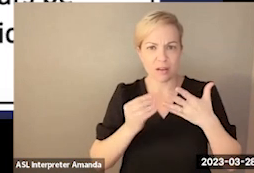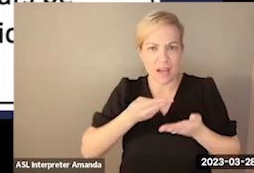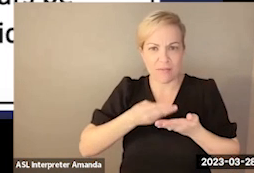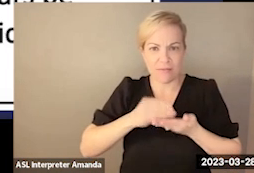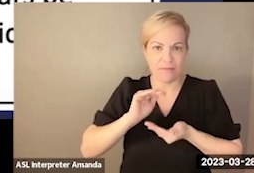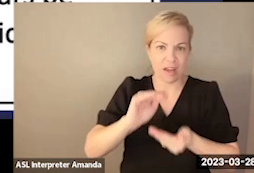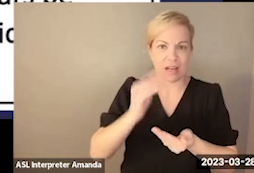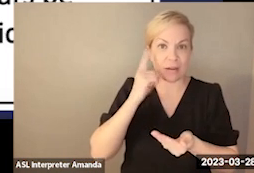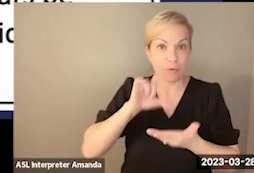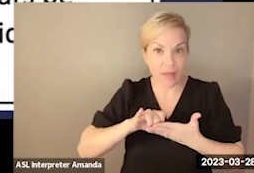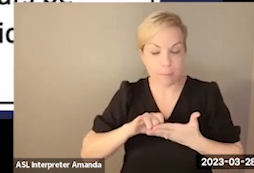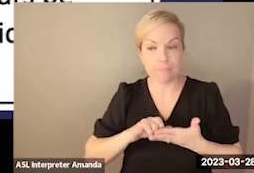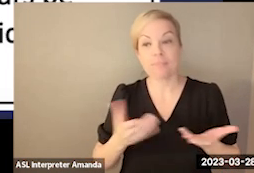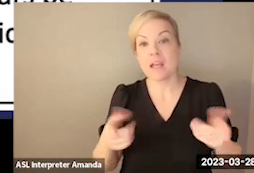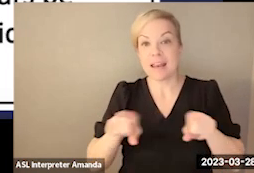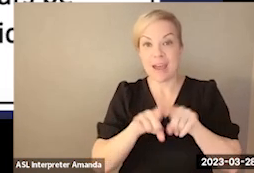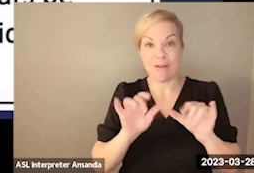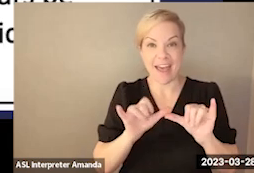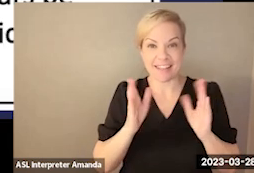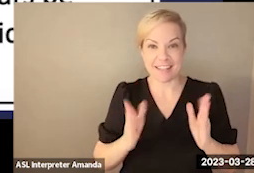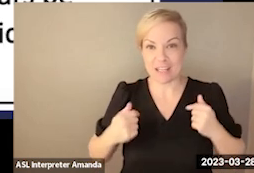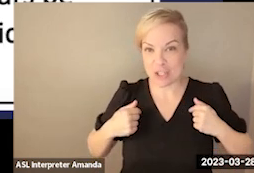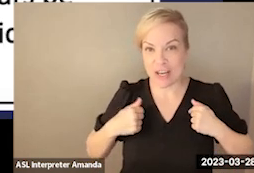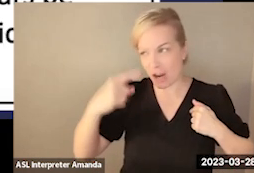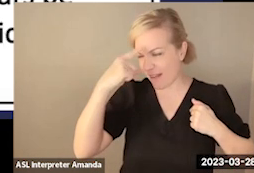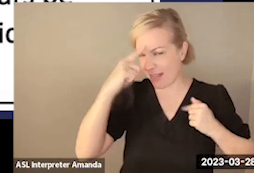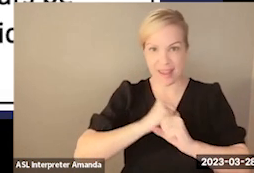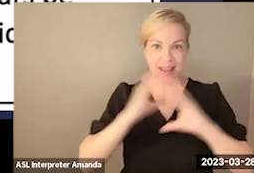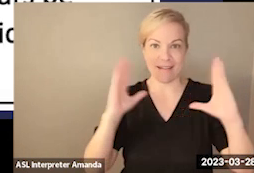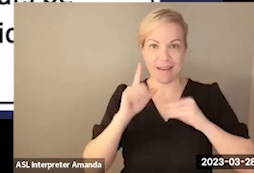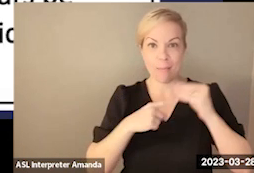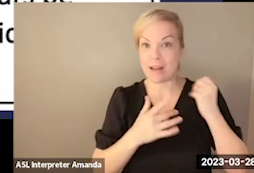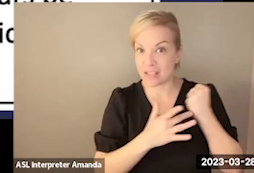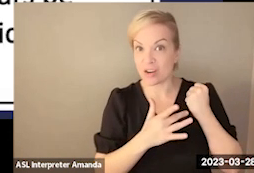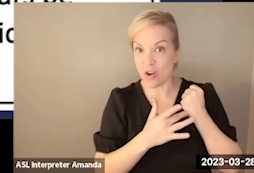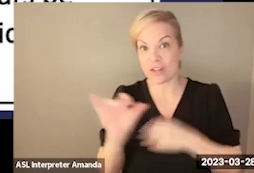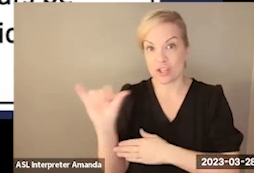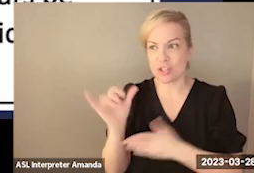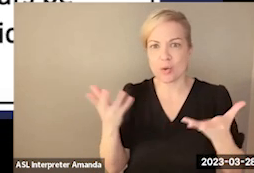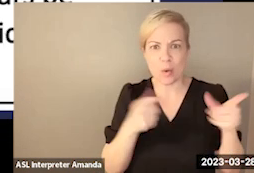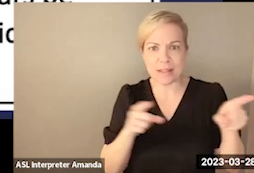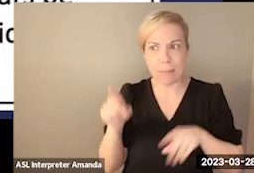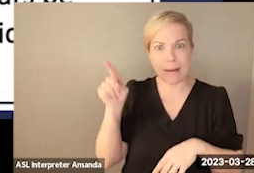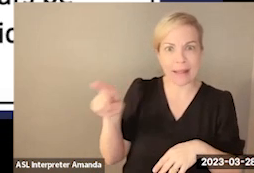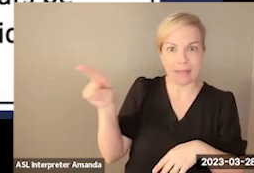Debbie Stine, Science & Technology Policy Academy: Now, as an engineer, I always like to think about also technology and sort of the same thing is happening there. So when we have a new technology. We